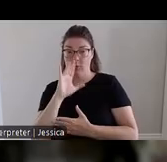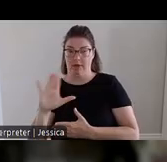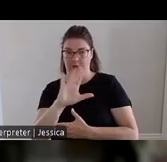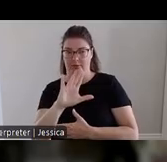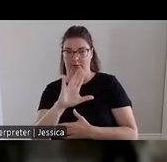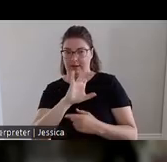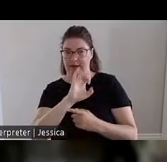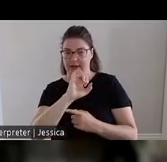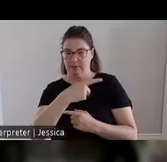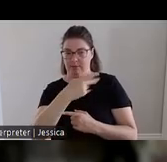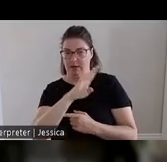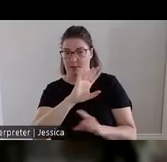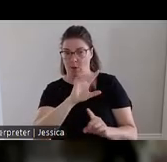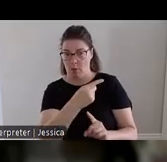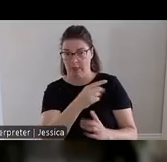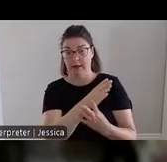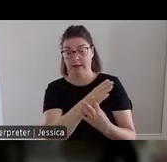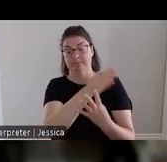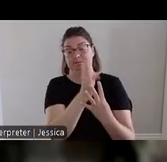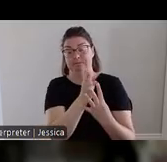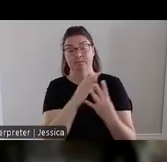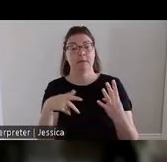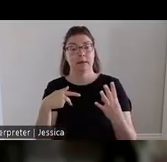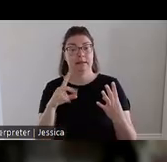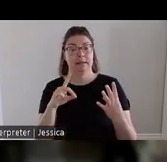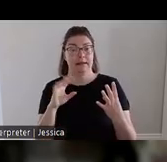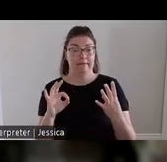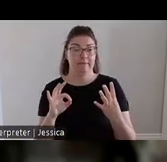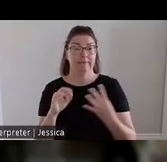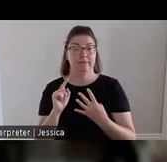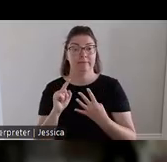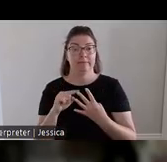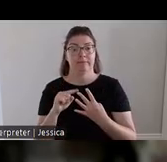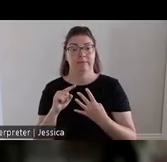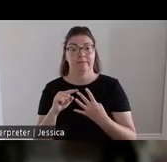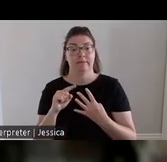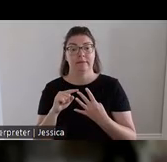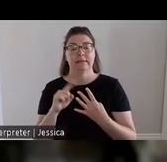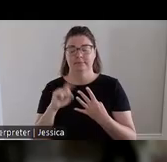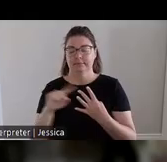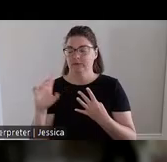If you're working with PDFs, the documents that describe how to make PDF accessible are